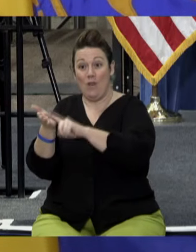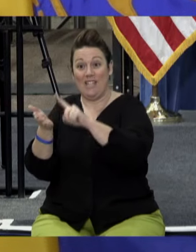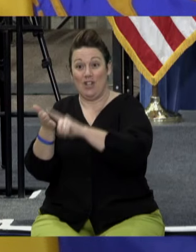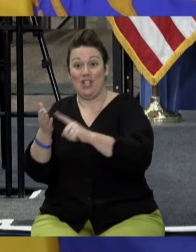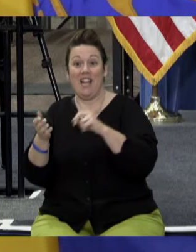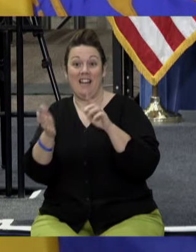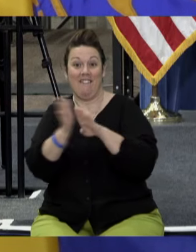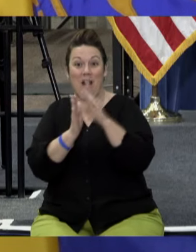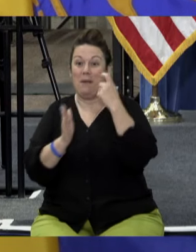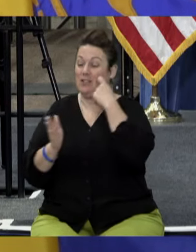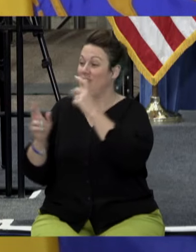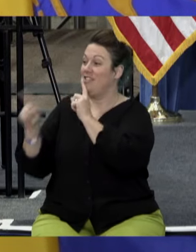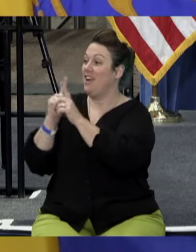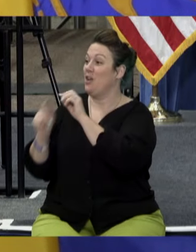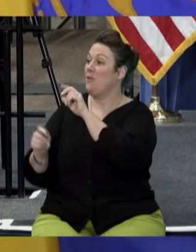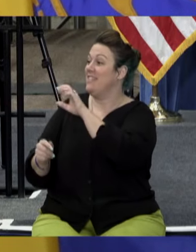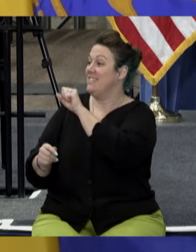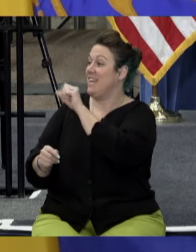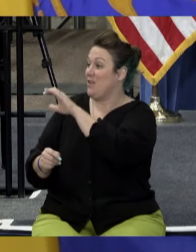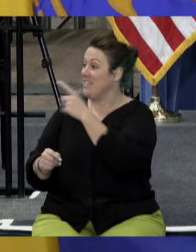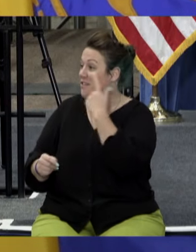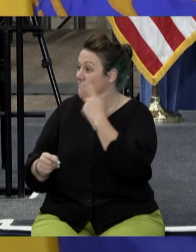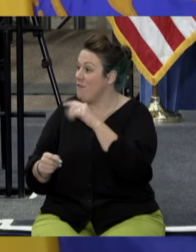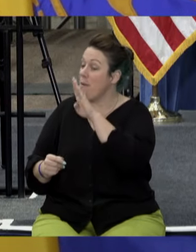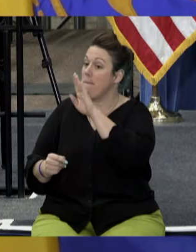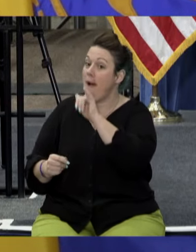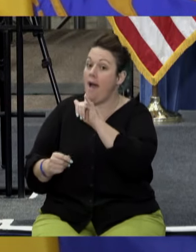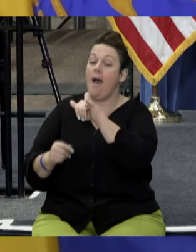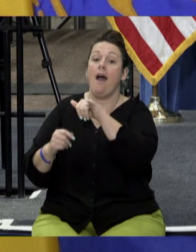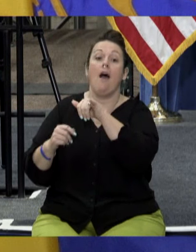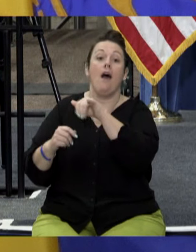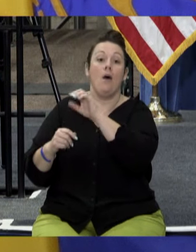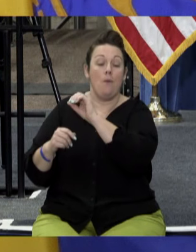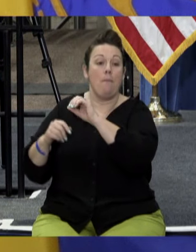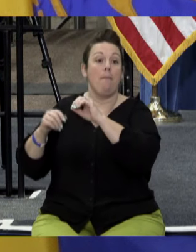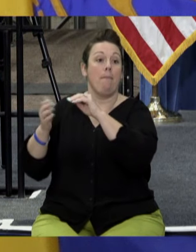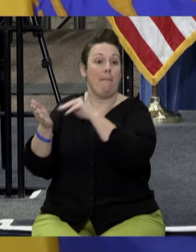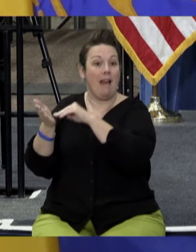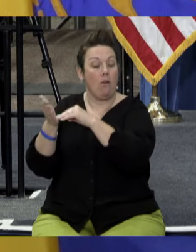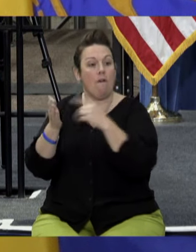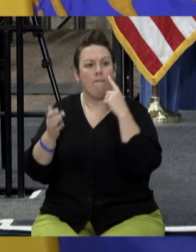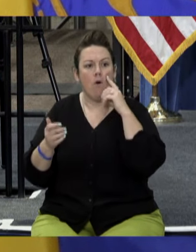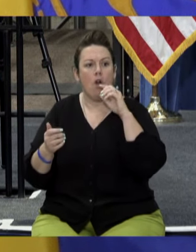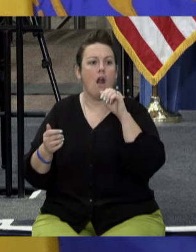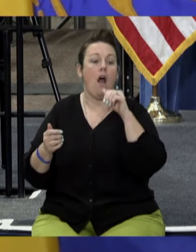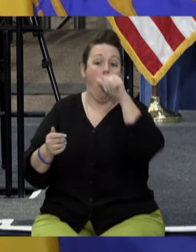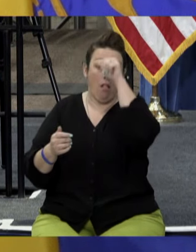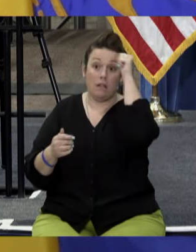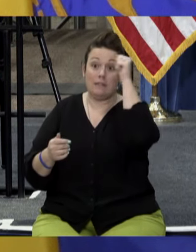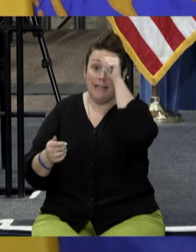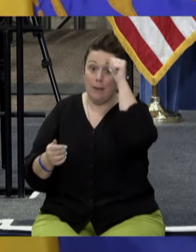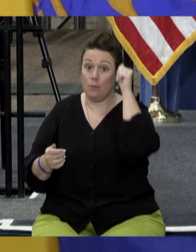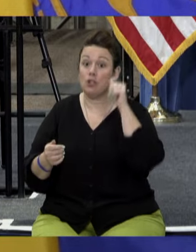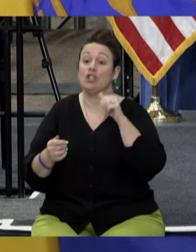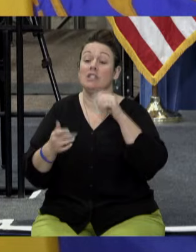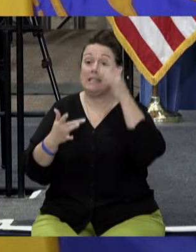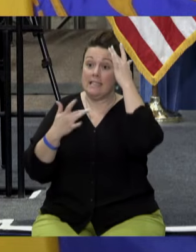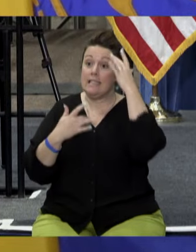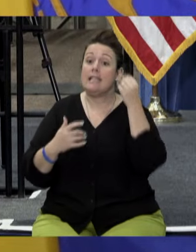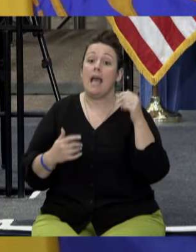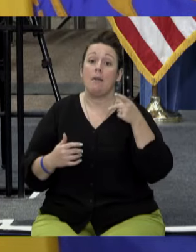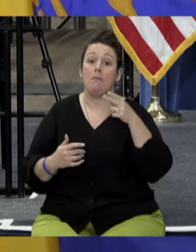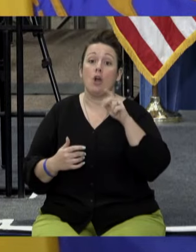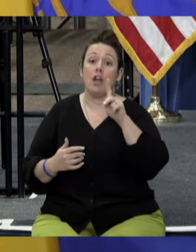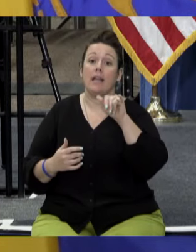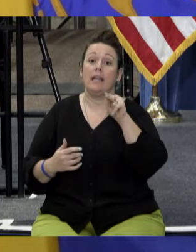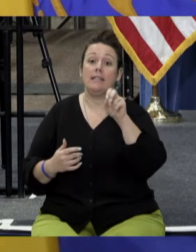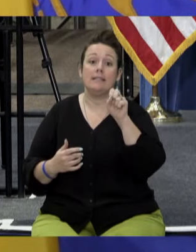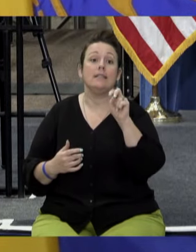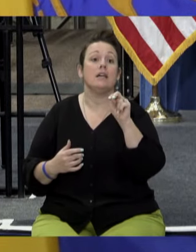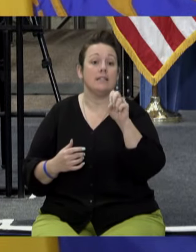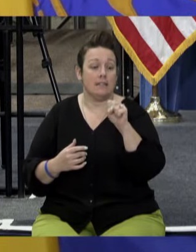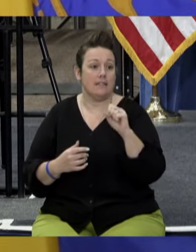about biomedical research for Alzheimer's disease and also for Parkinson's. And I am the co-chair